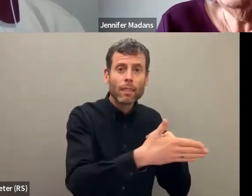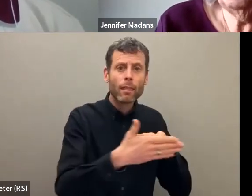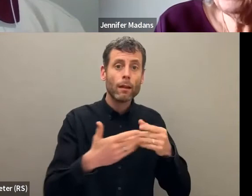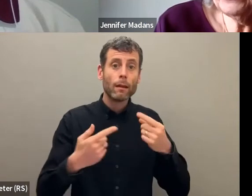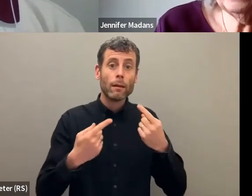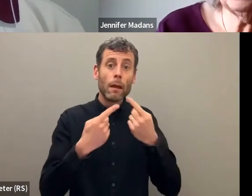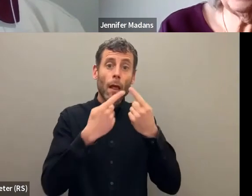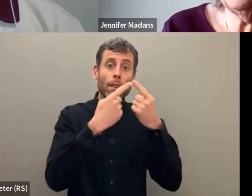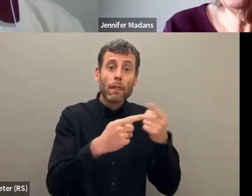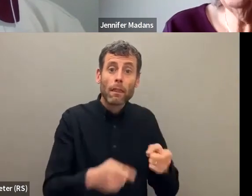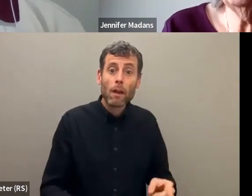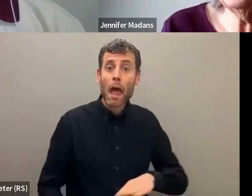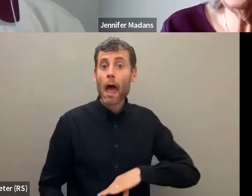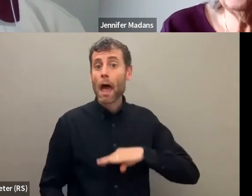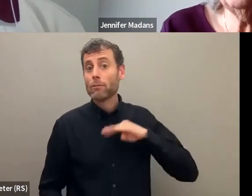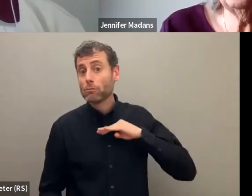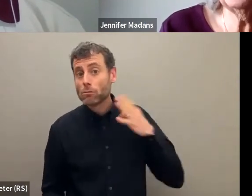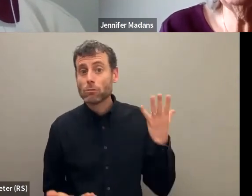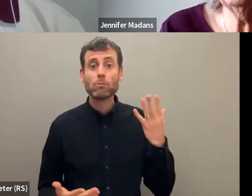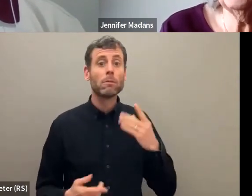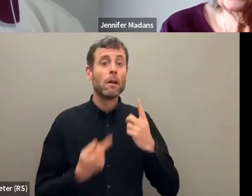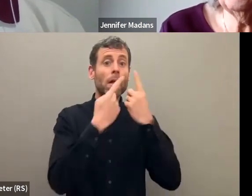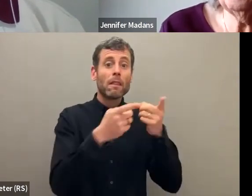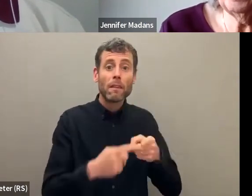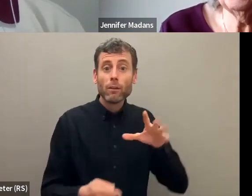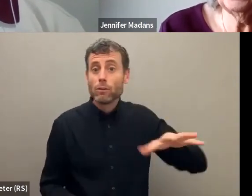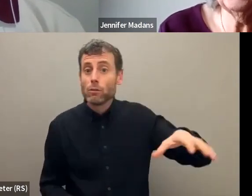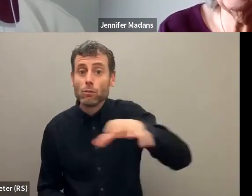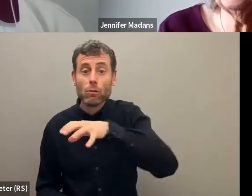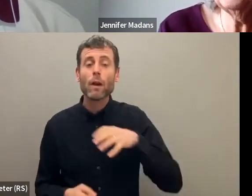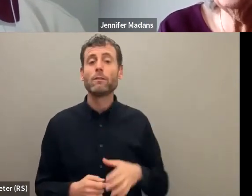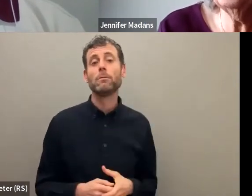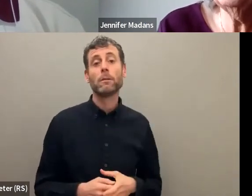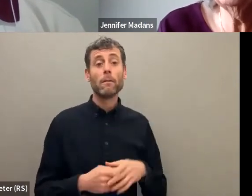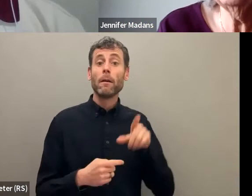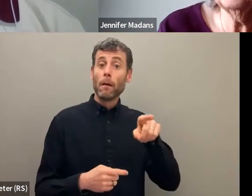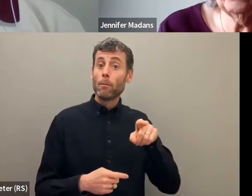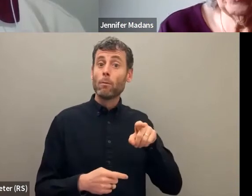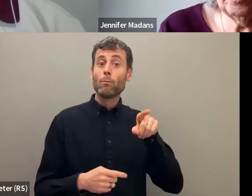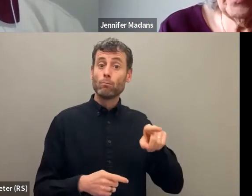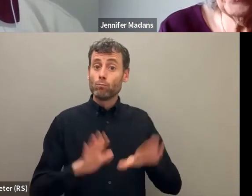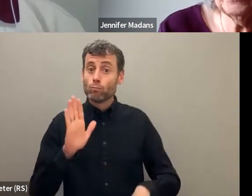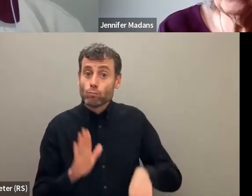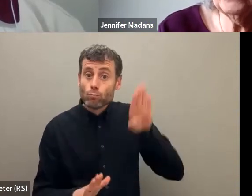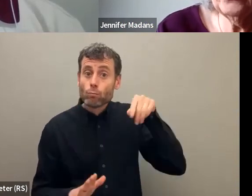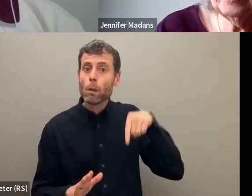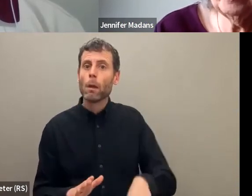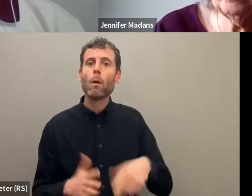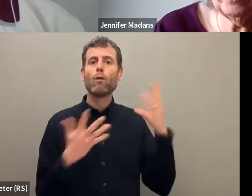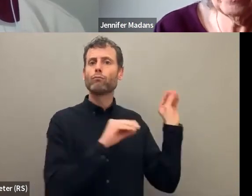Jennifer Madans: most critical is harmonizing the way the population is defined where the populations are defined again applying to population.